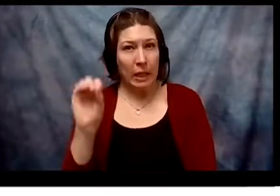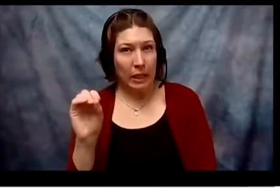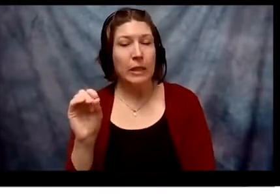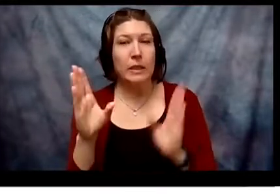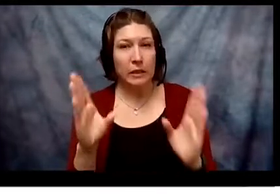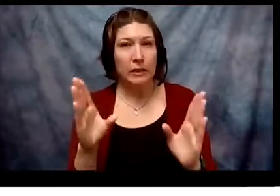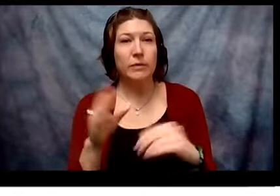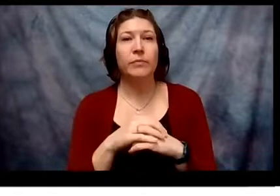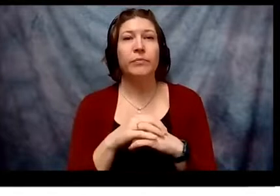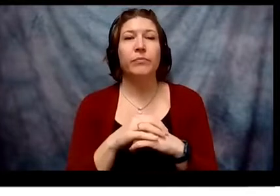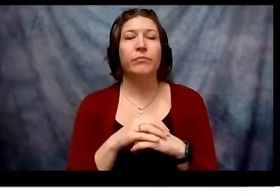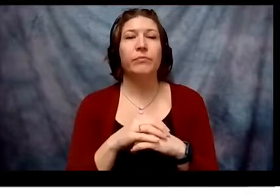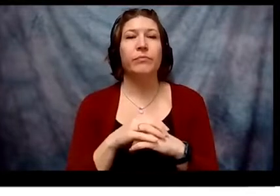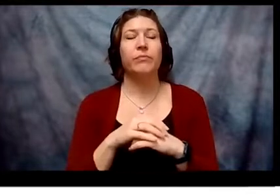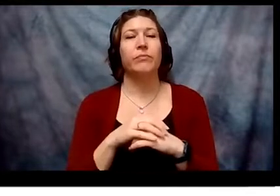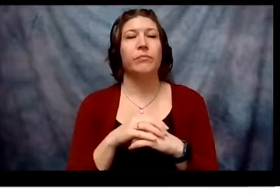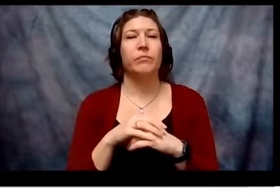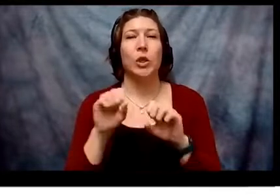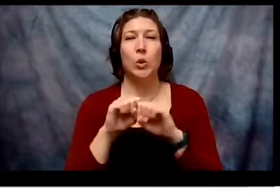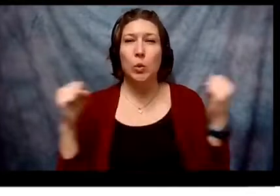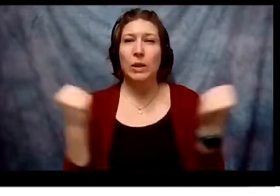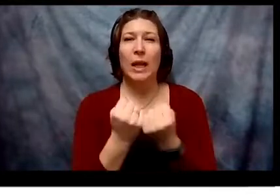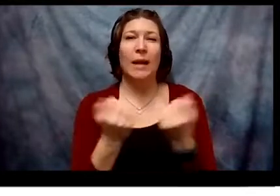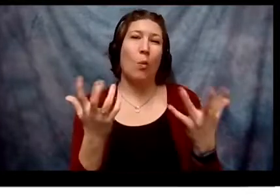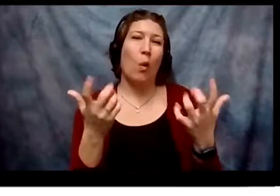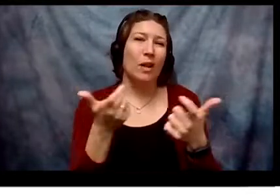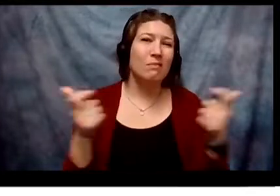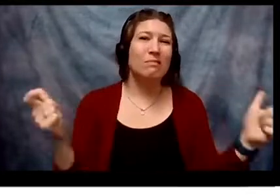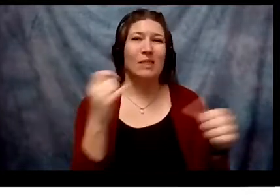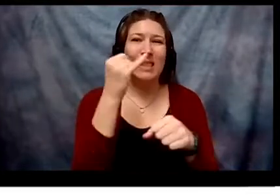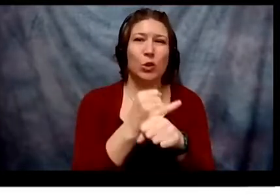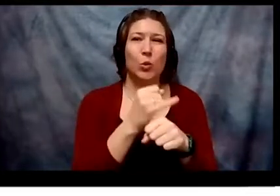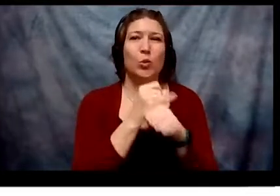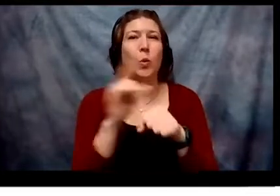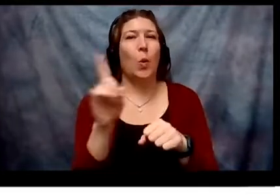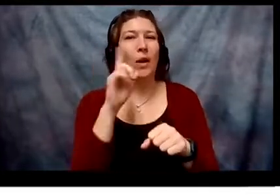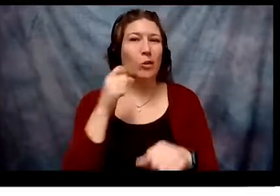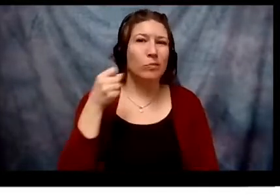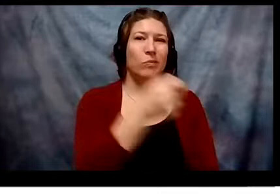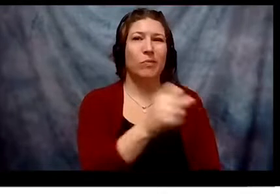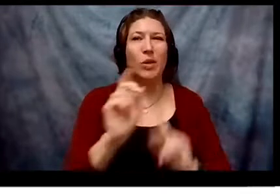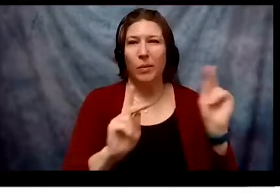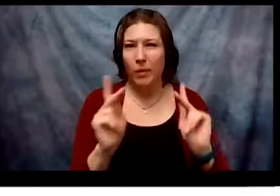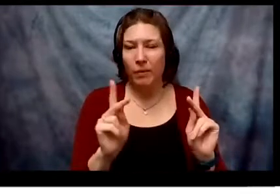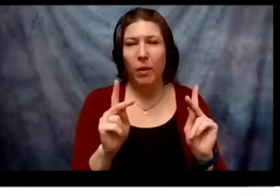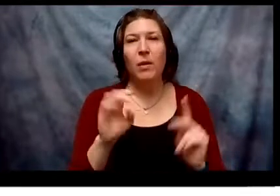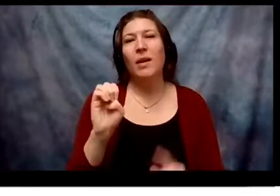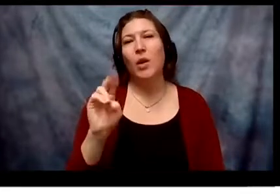the call for large institutions grew as eugenic beliefs were popularized and